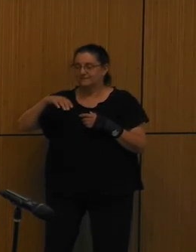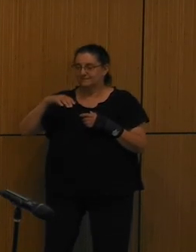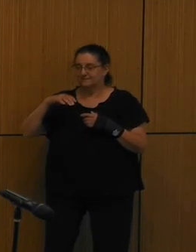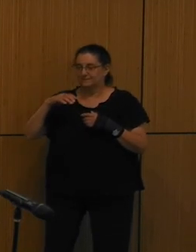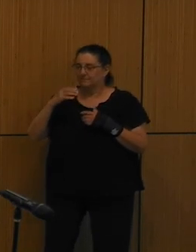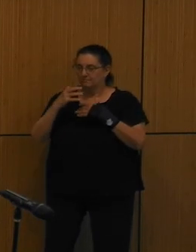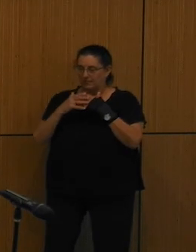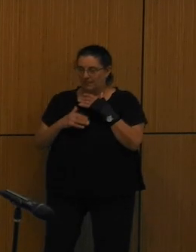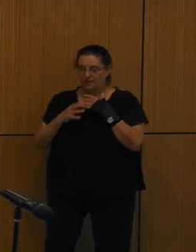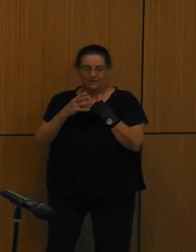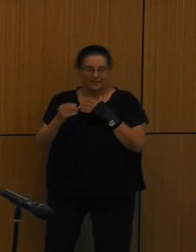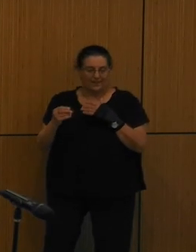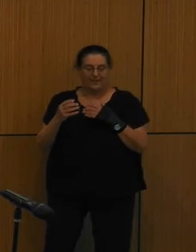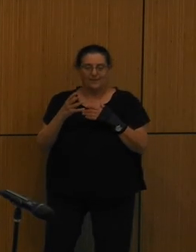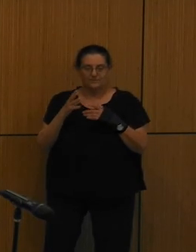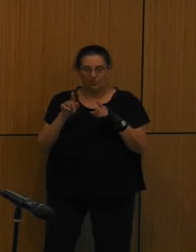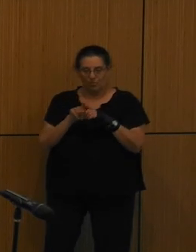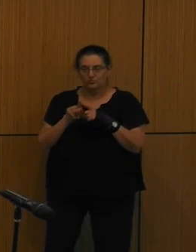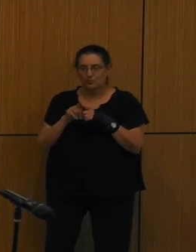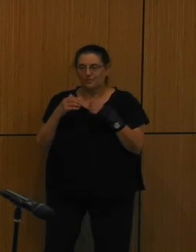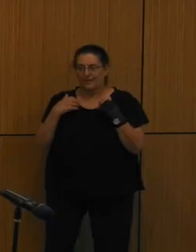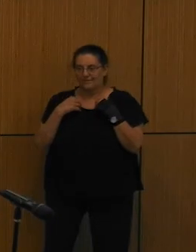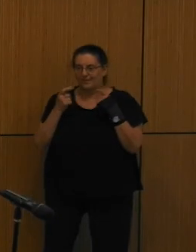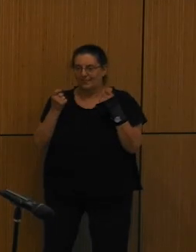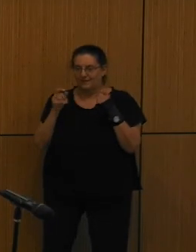They're very tiny males and much bigger females.